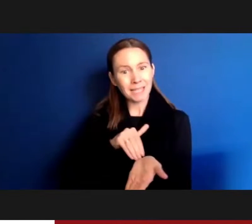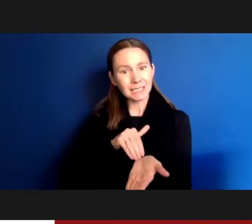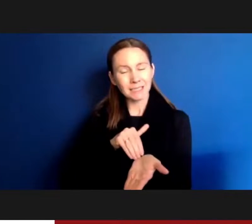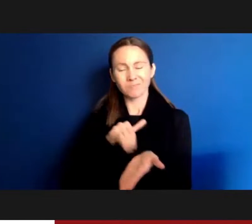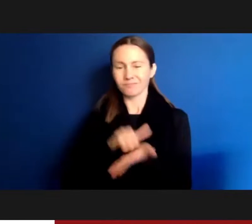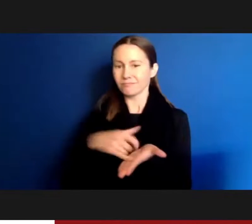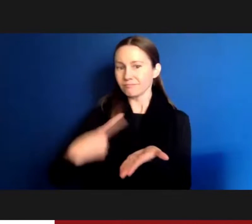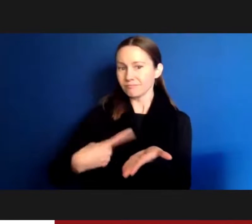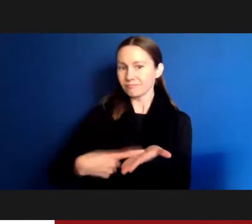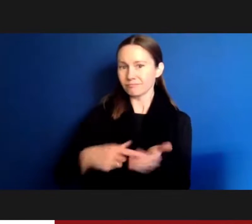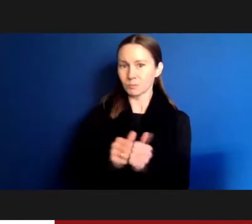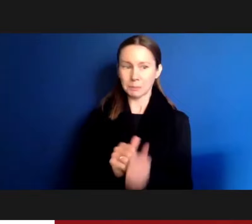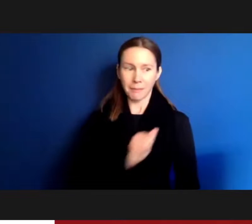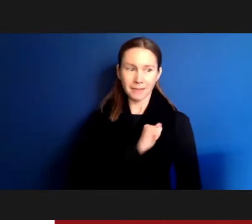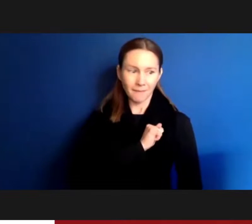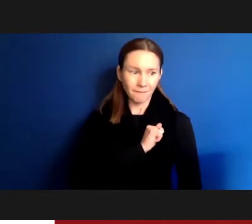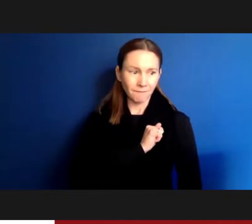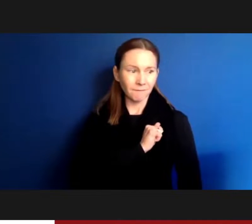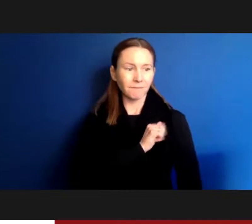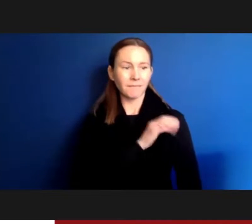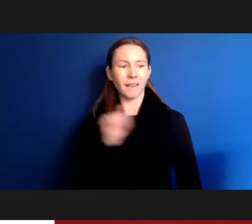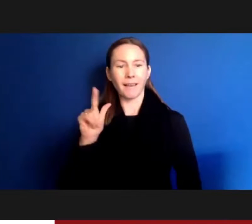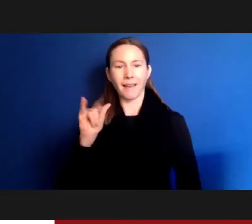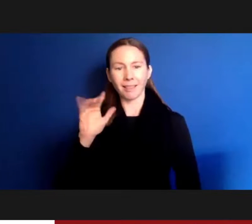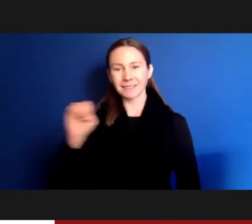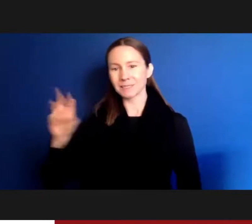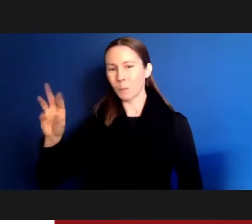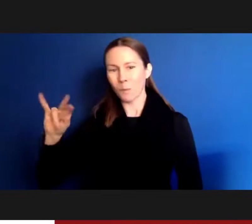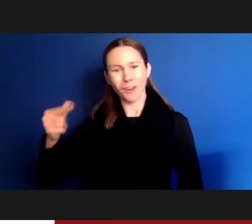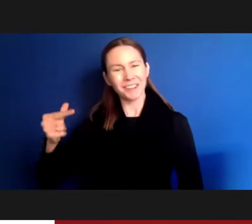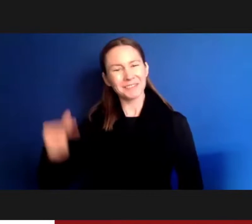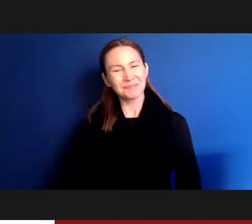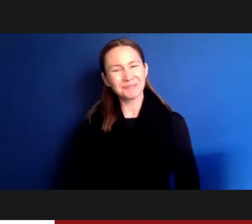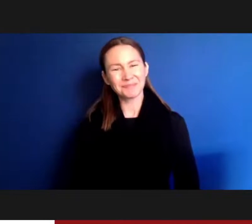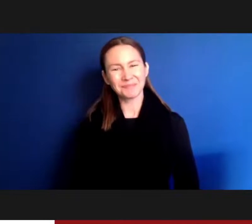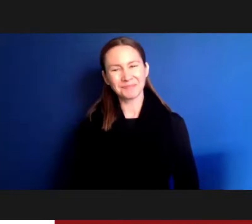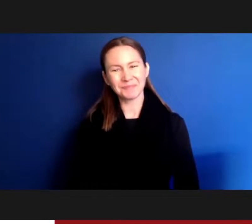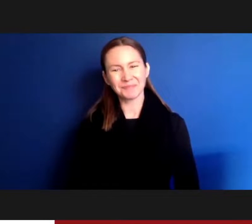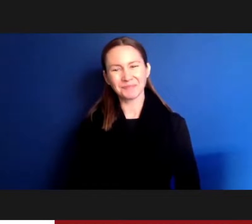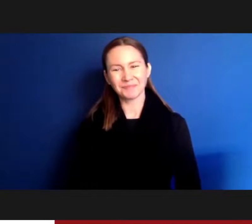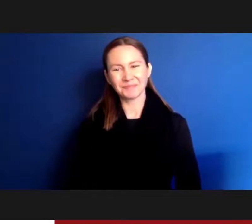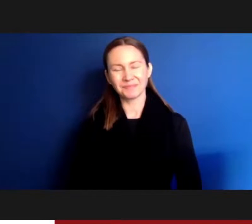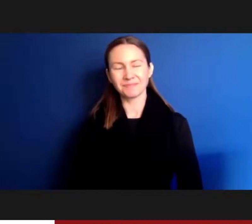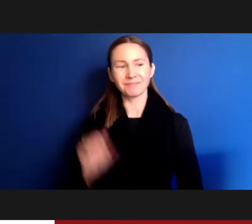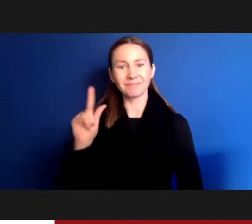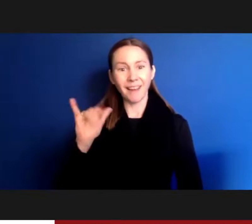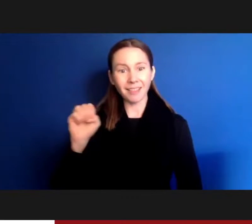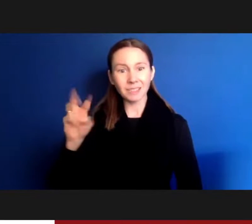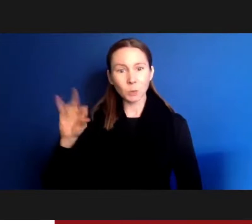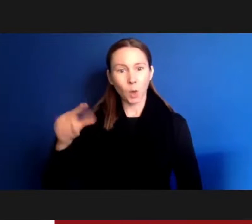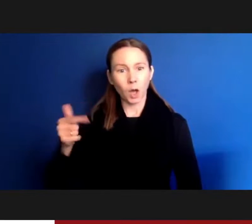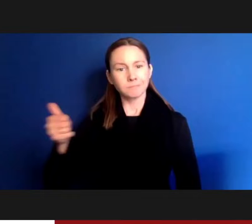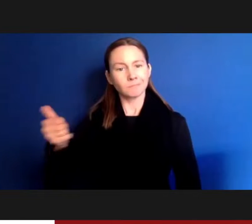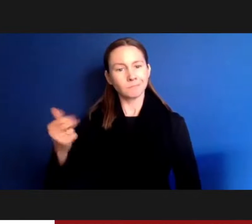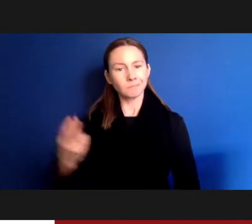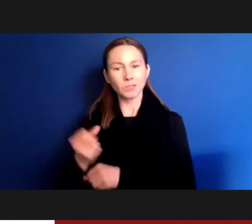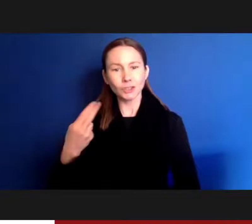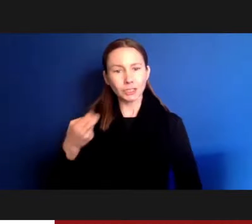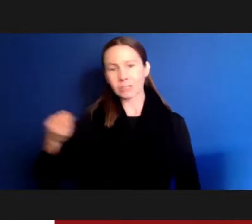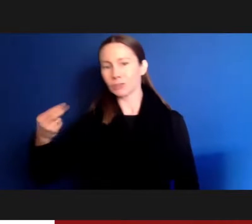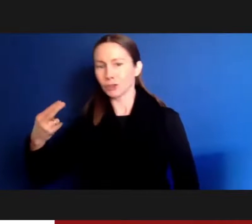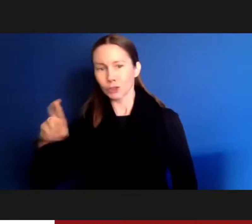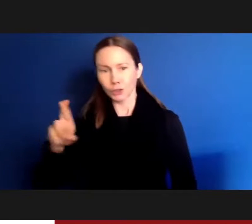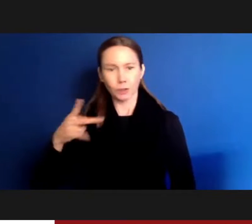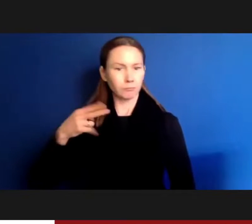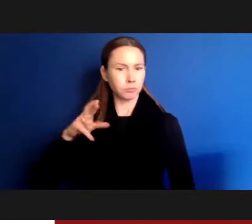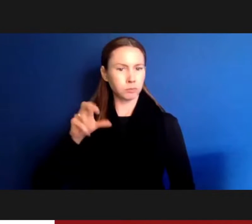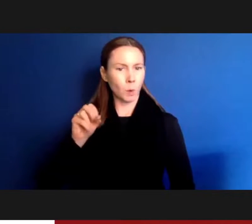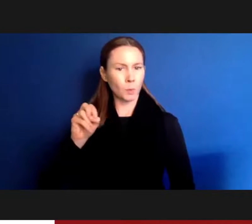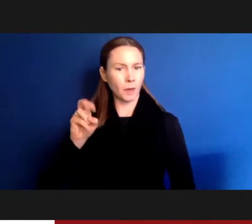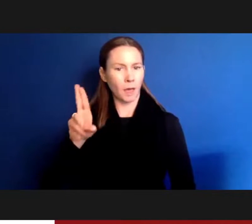between myself and Alice Wong. Alice Wong uses she/her pronouns. She is a disabled activist,